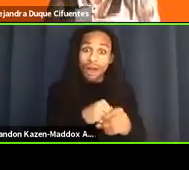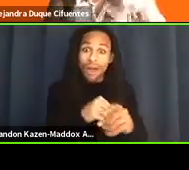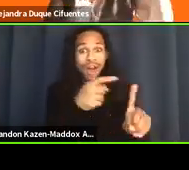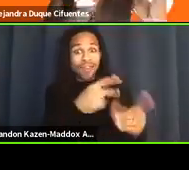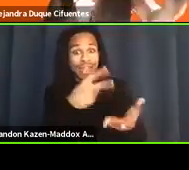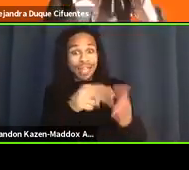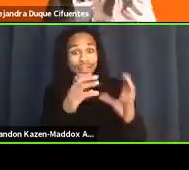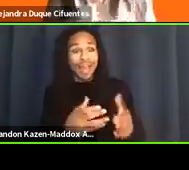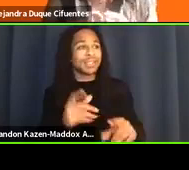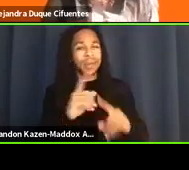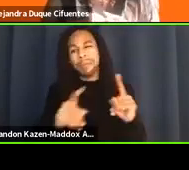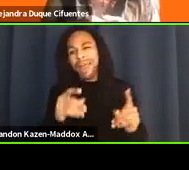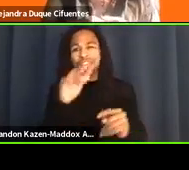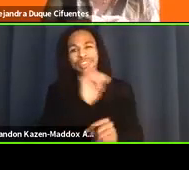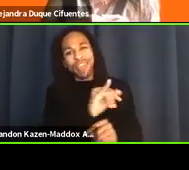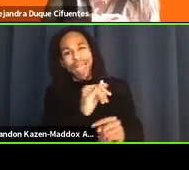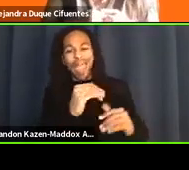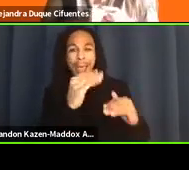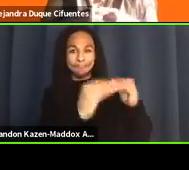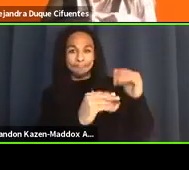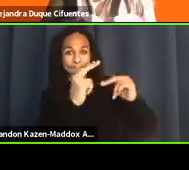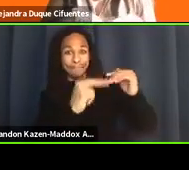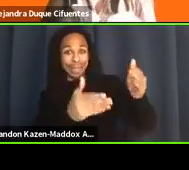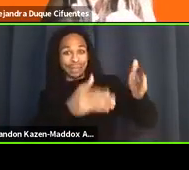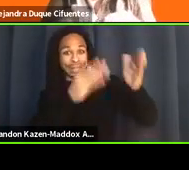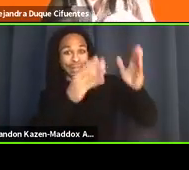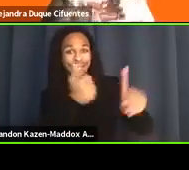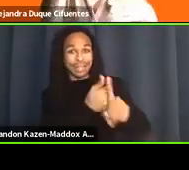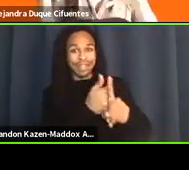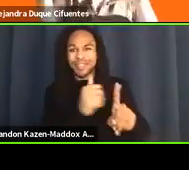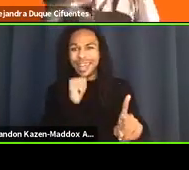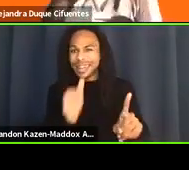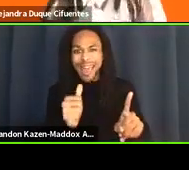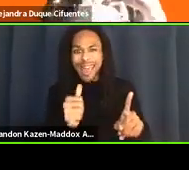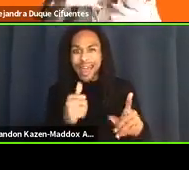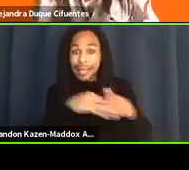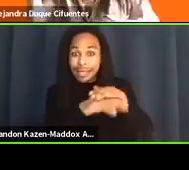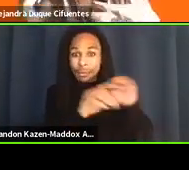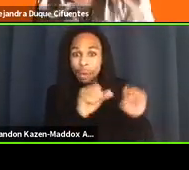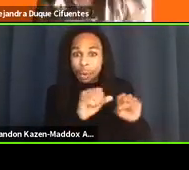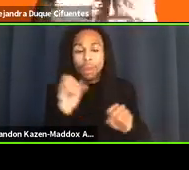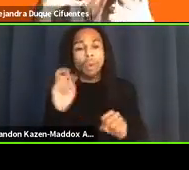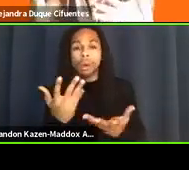well, for folks that weren't able to leave their homes or whose schools don't have a